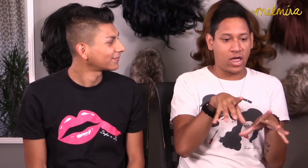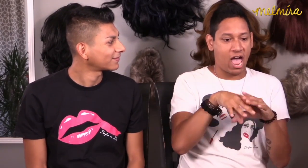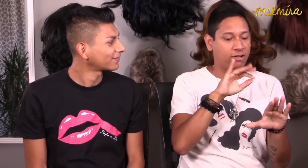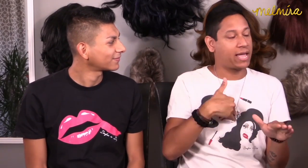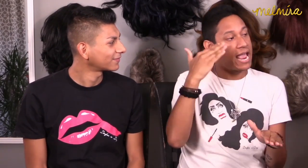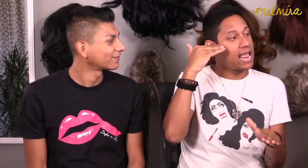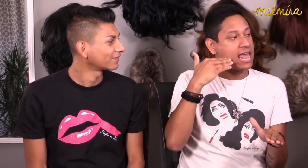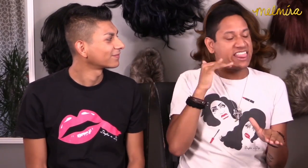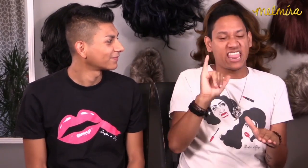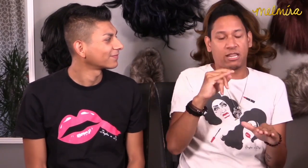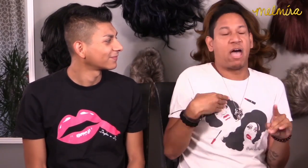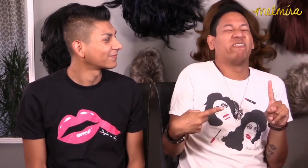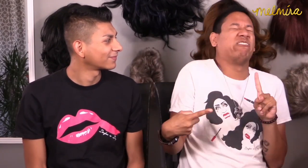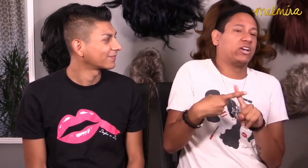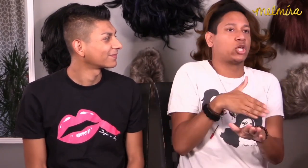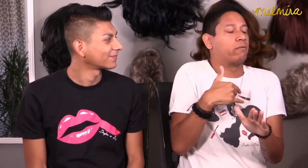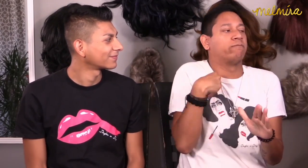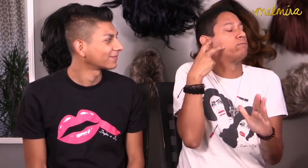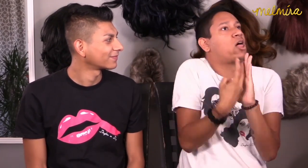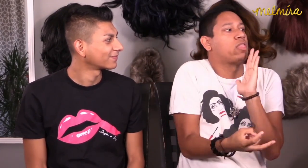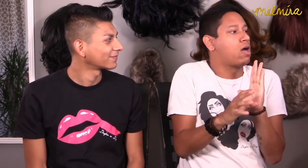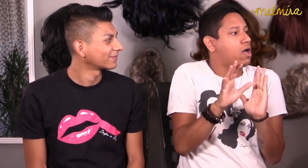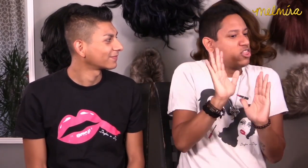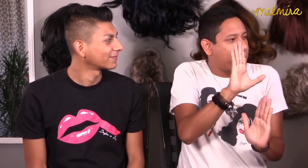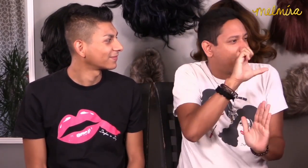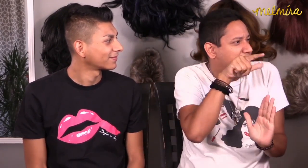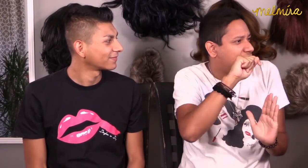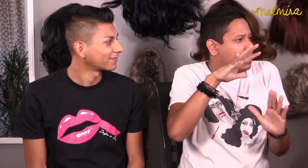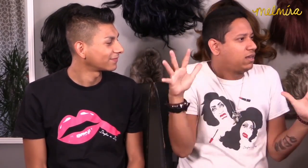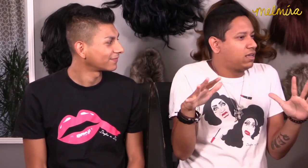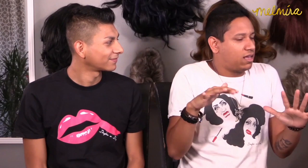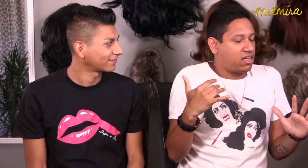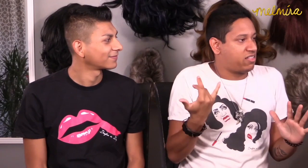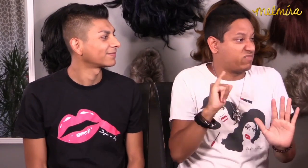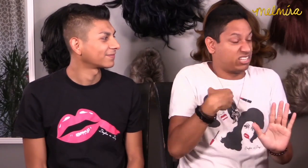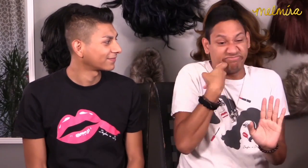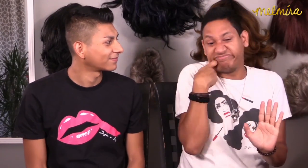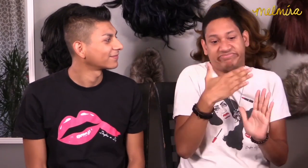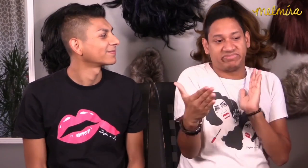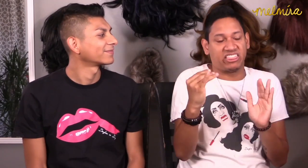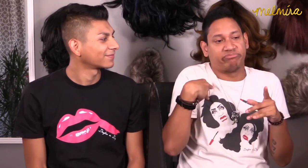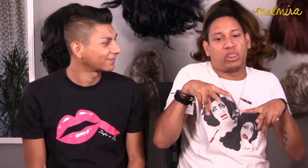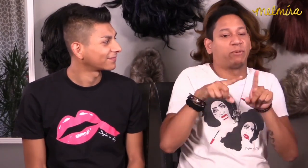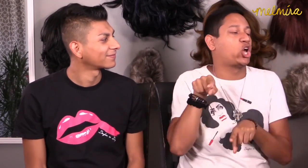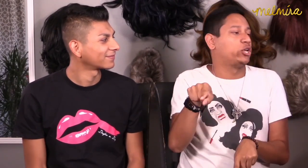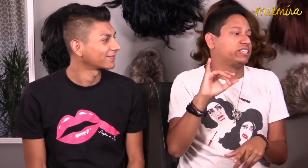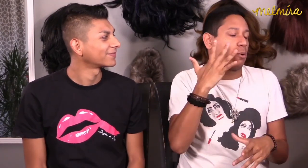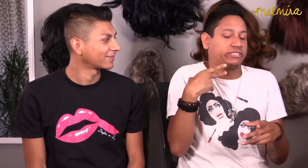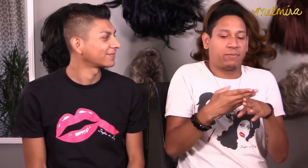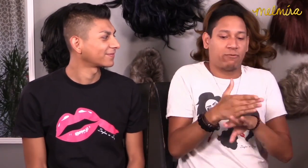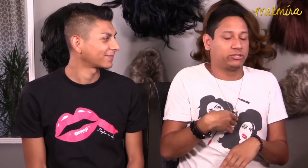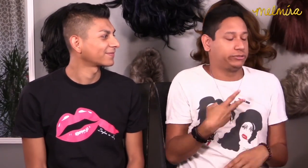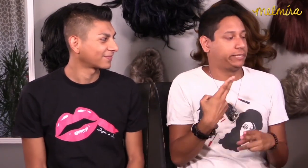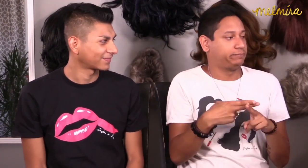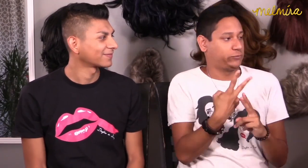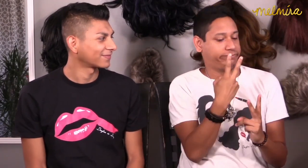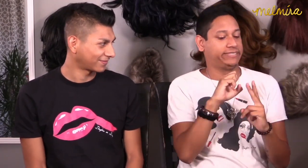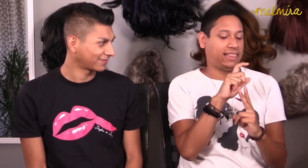That song, "I Can't Get You Outta My Head," that was the first song I fell in love with. The style, the beats, all of that, and I became addicted to